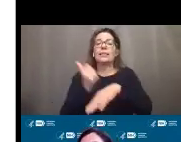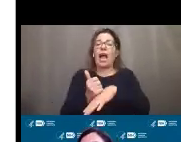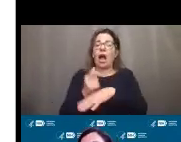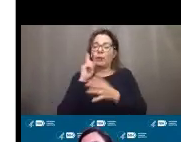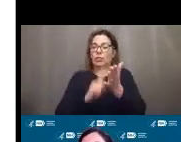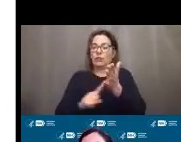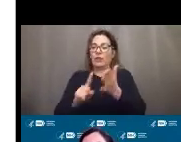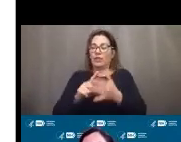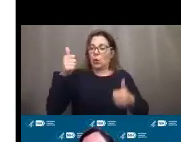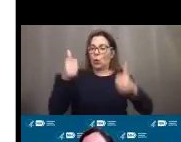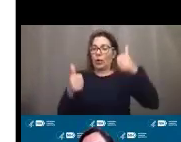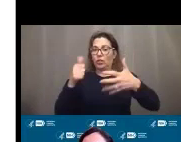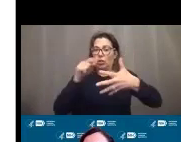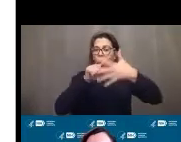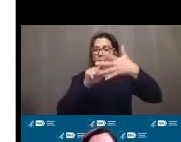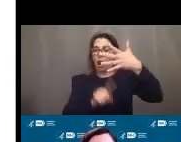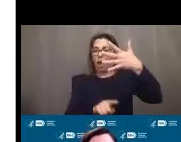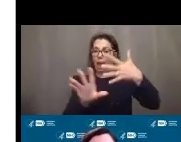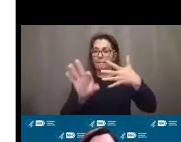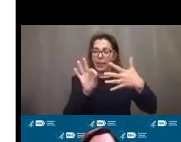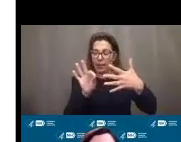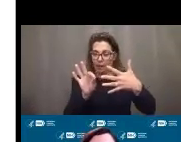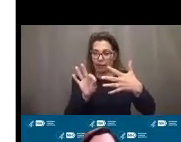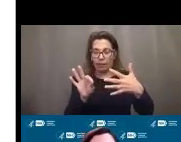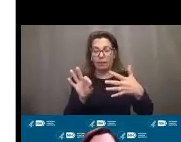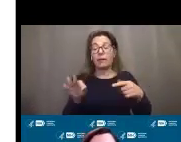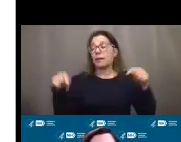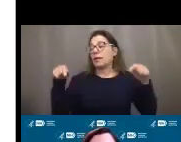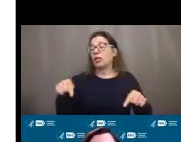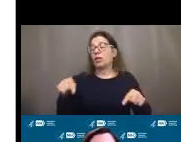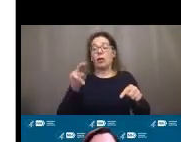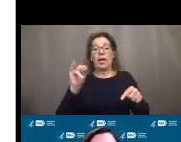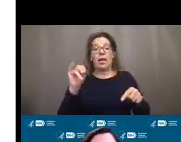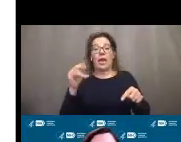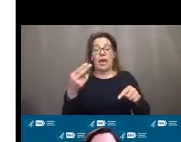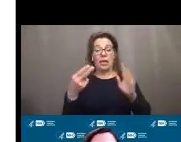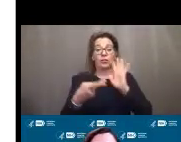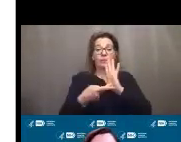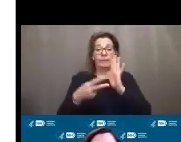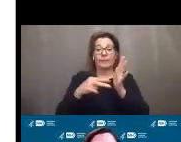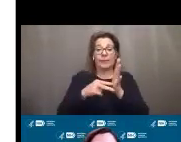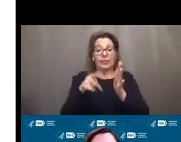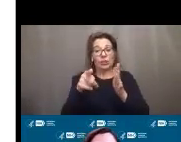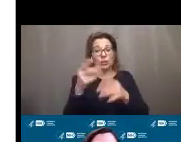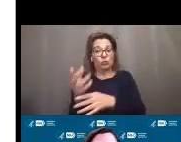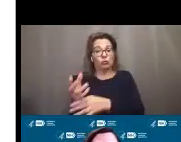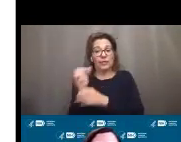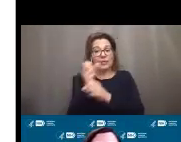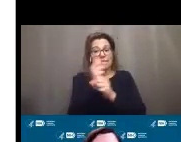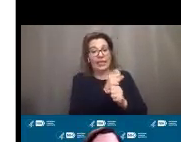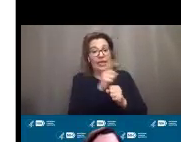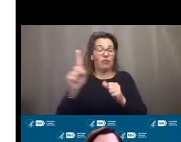also accessible from the bottom of your screen, to share tips, experiences and information amongst each other.